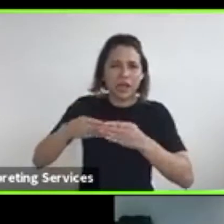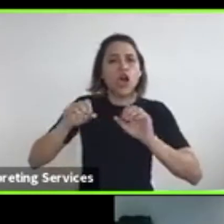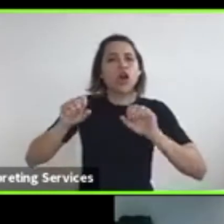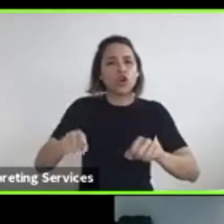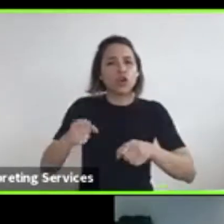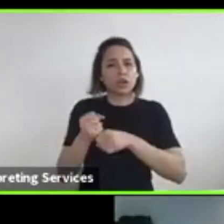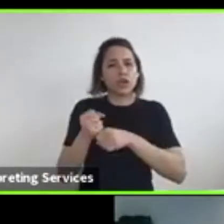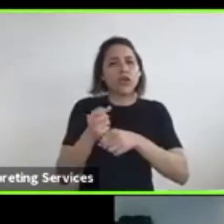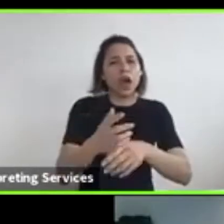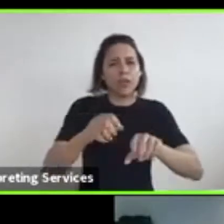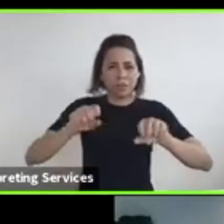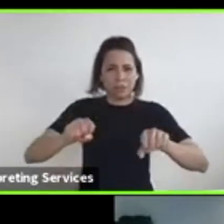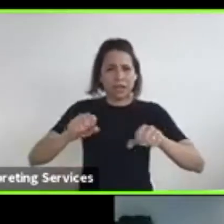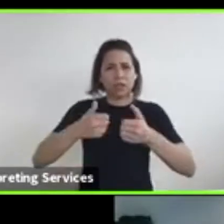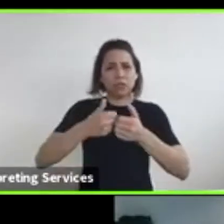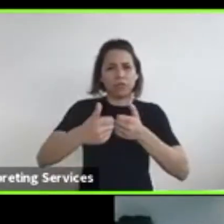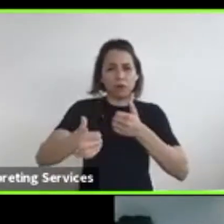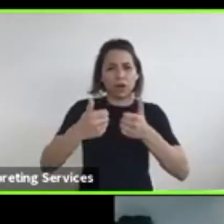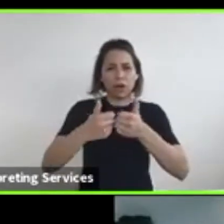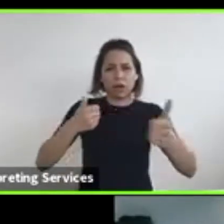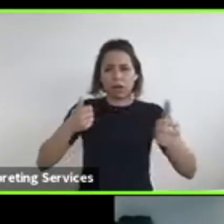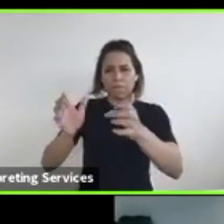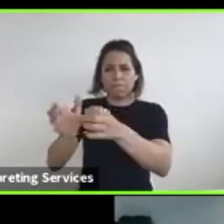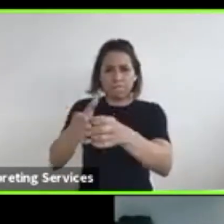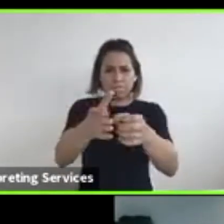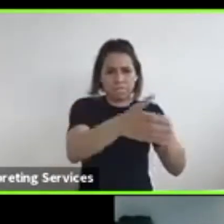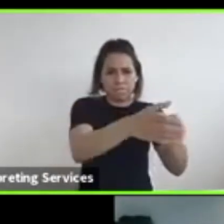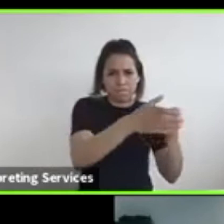RISK OF INTRODUCING DISJUNCTION DISTINCTIONS THAT RIDE ON THE DANGER OF REDEFINED